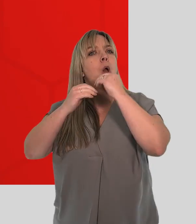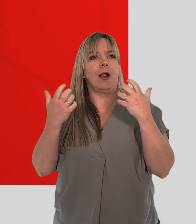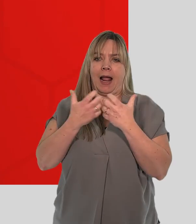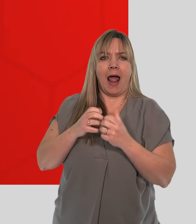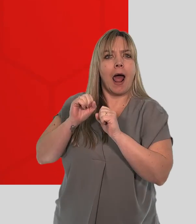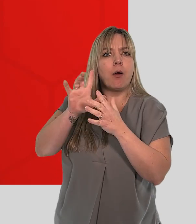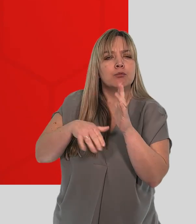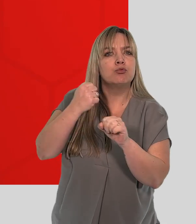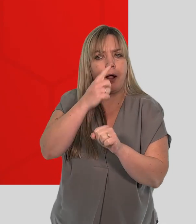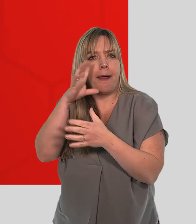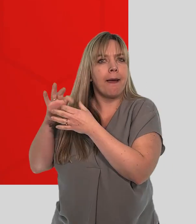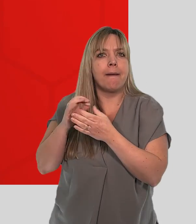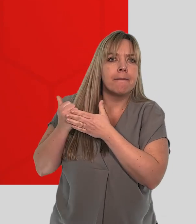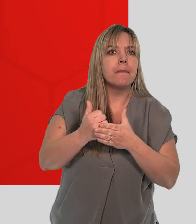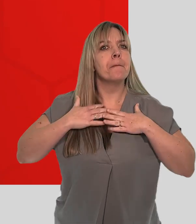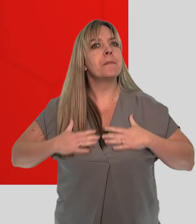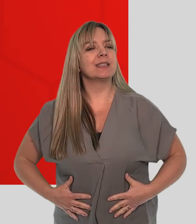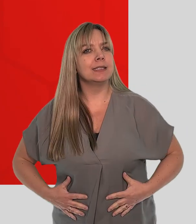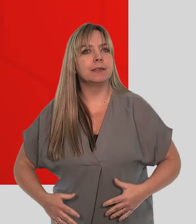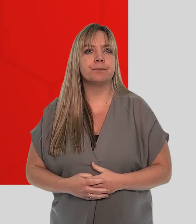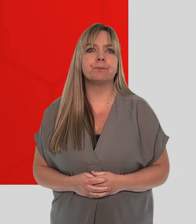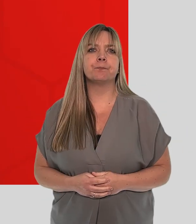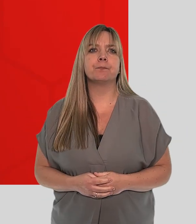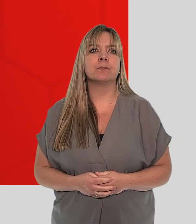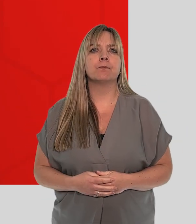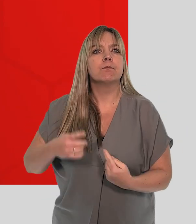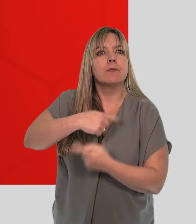its concentrations in the brain by 3.7 fold when you sonicate,